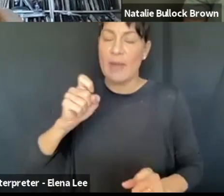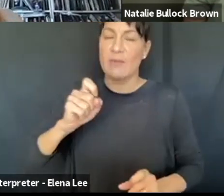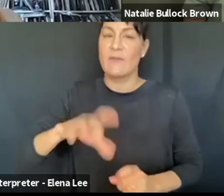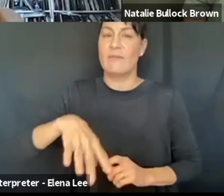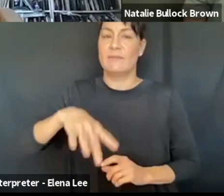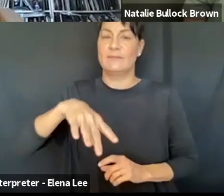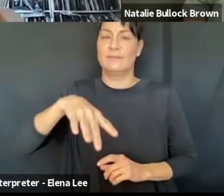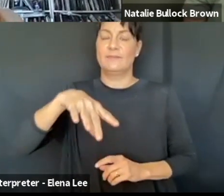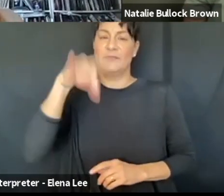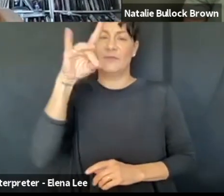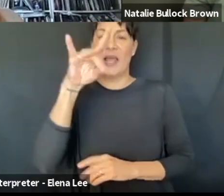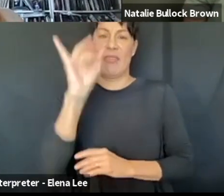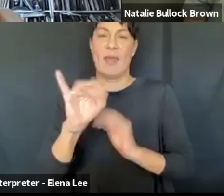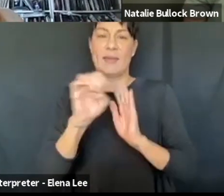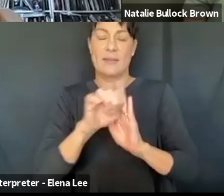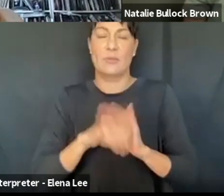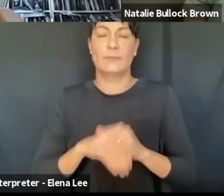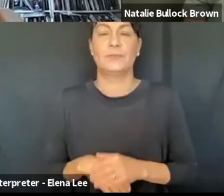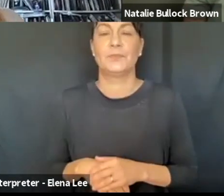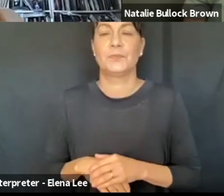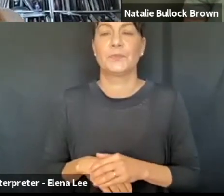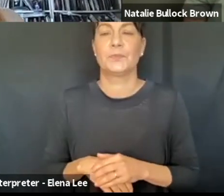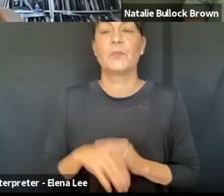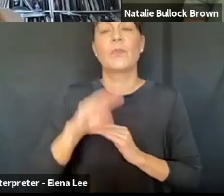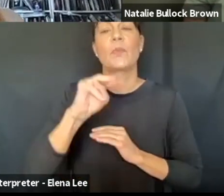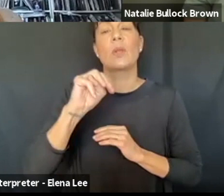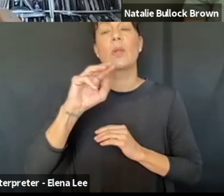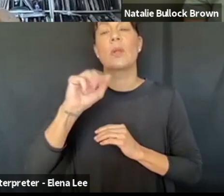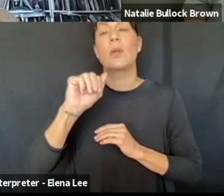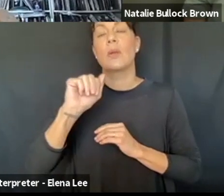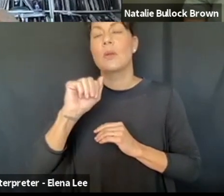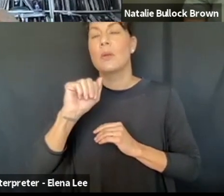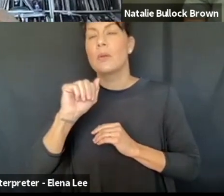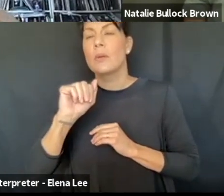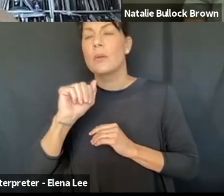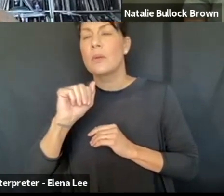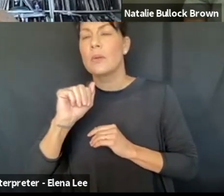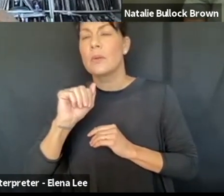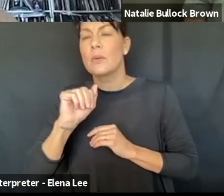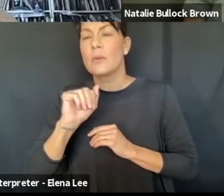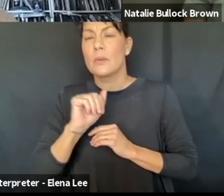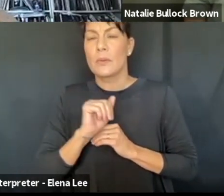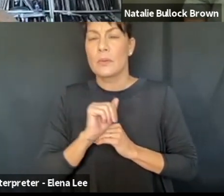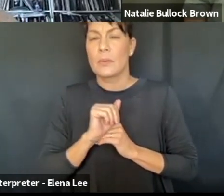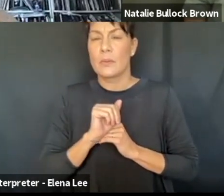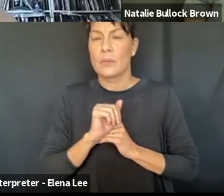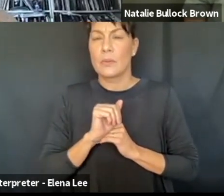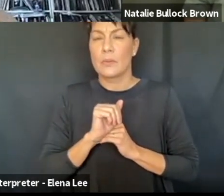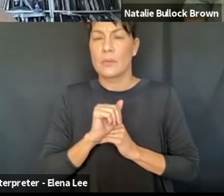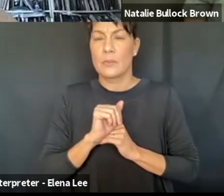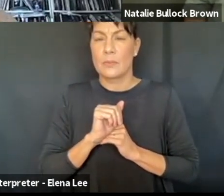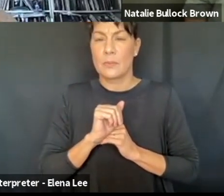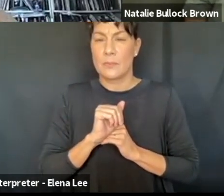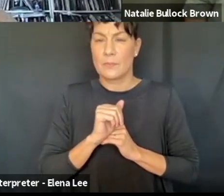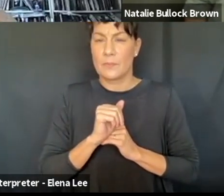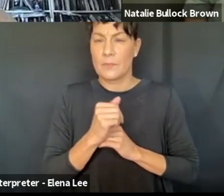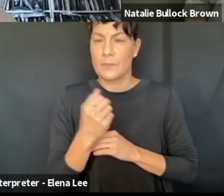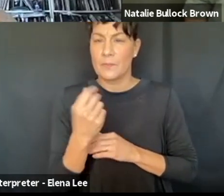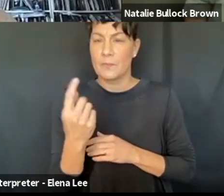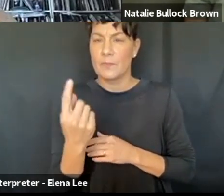One that stood out to me when I reviewed it was just the concept that there should always be a woman present